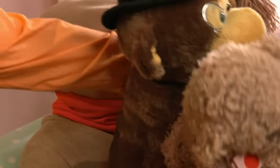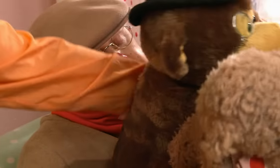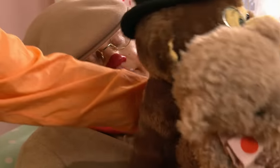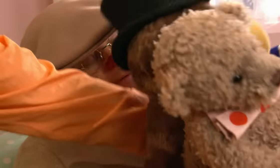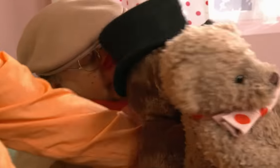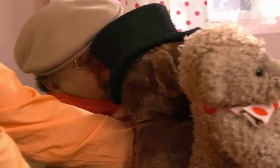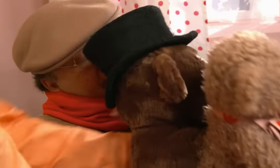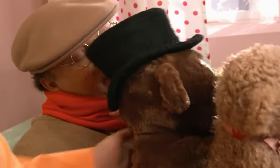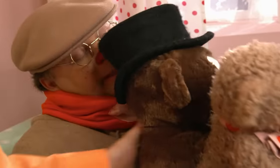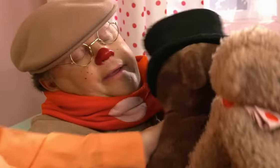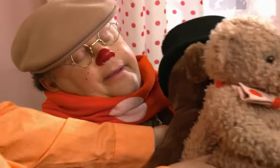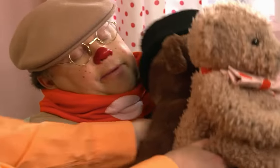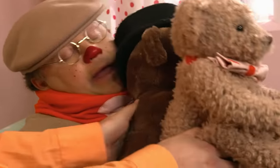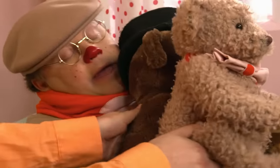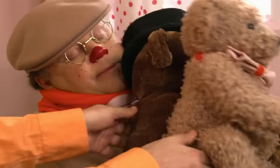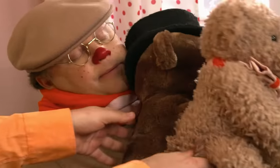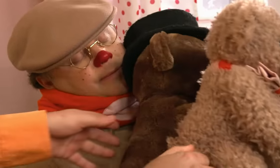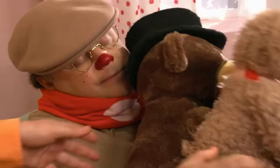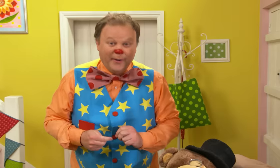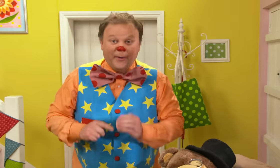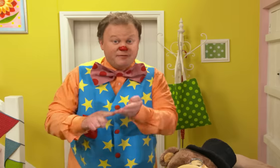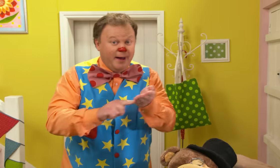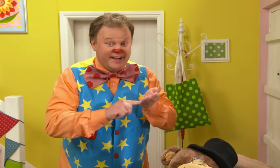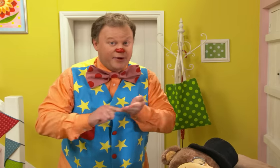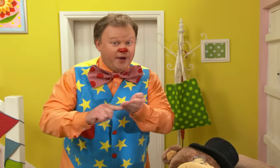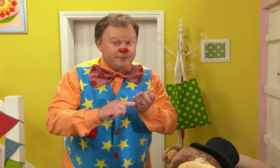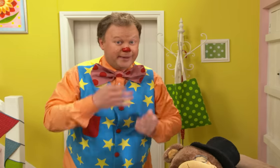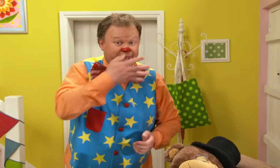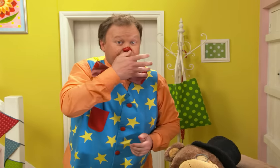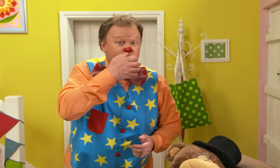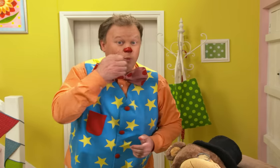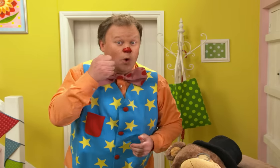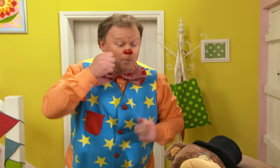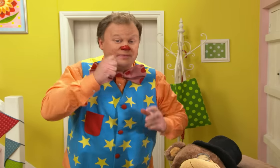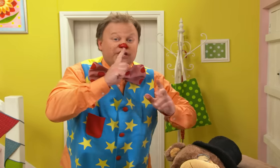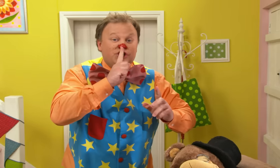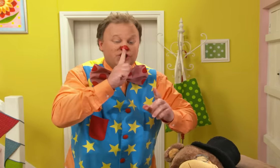don't worry granddad tumble all of my toys will keep you warm